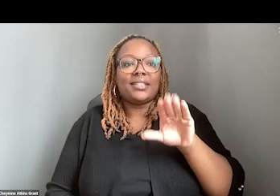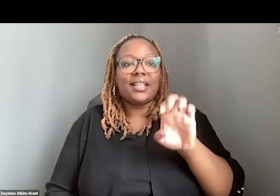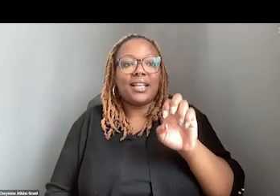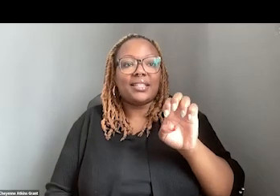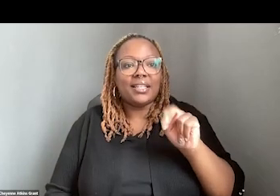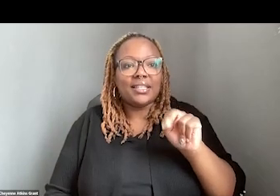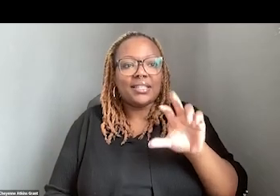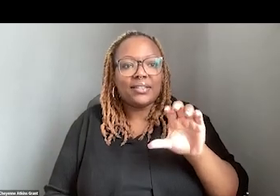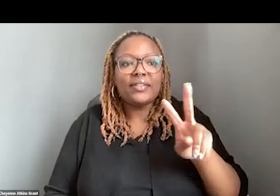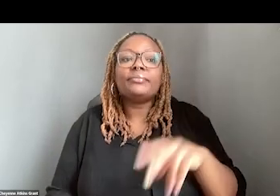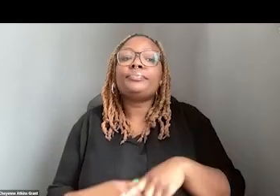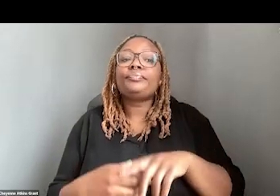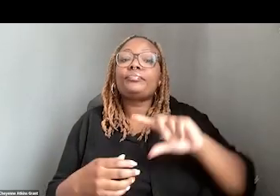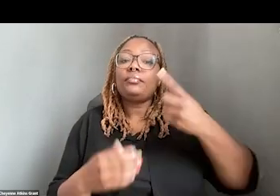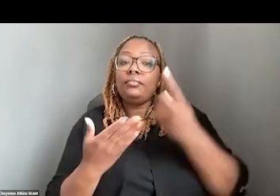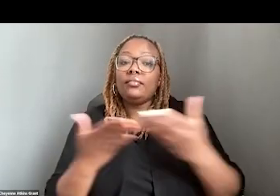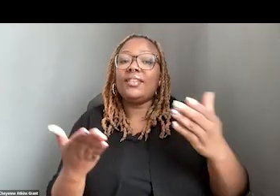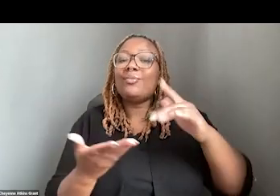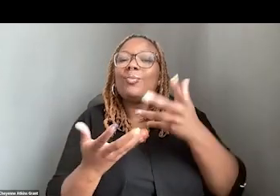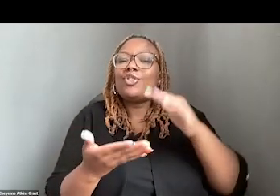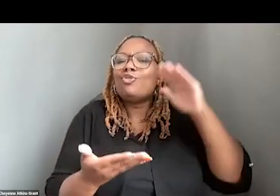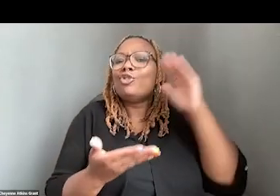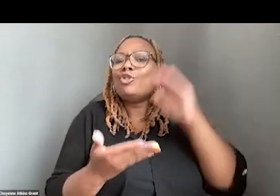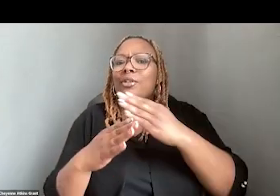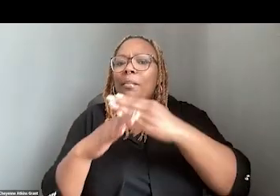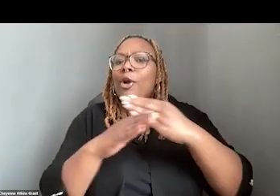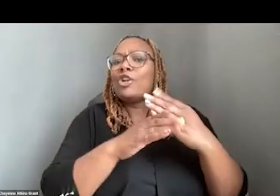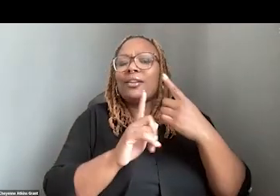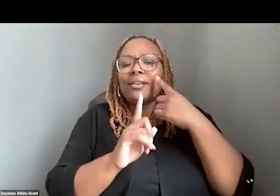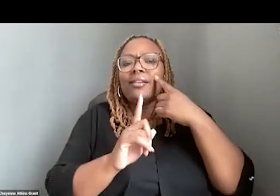Number one thing -- reducing the burden for researchers.